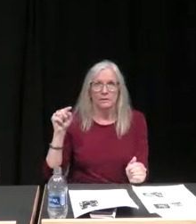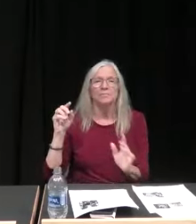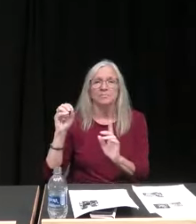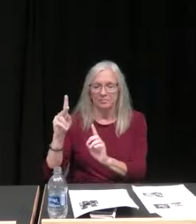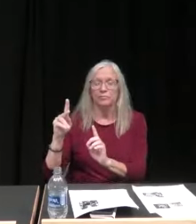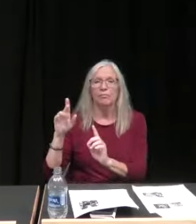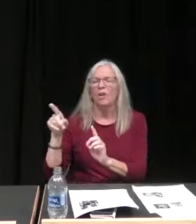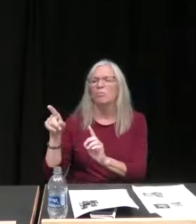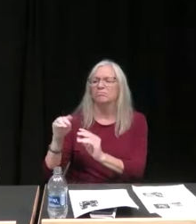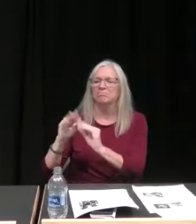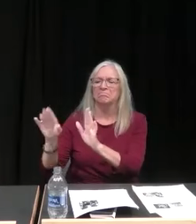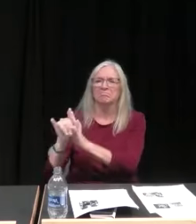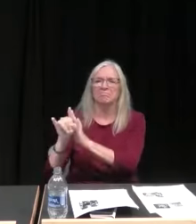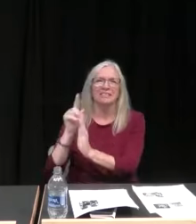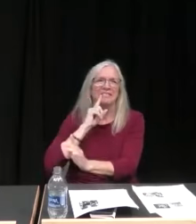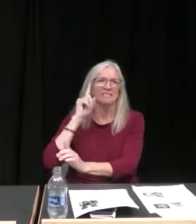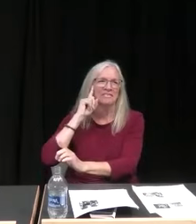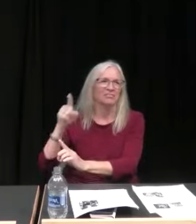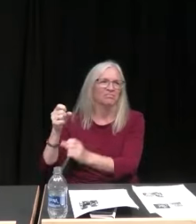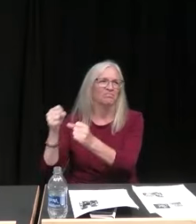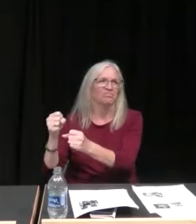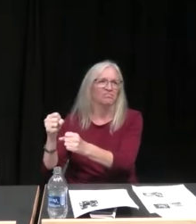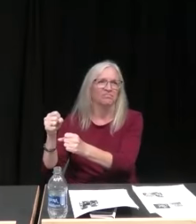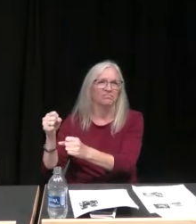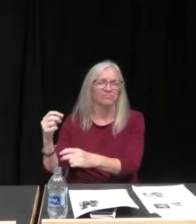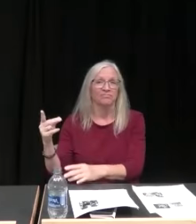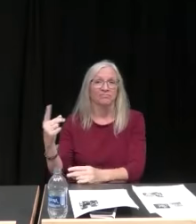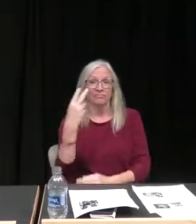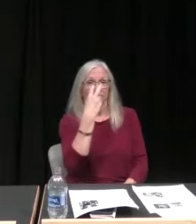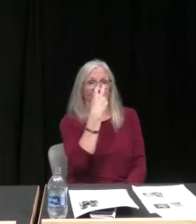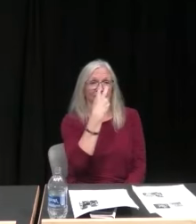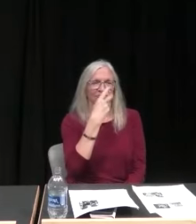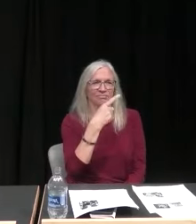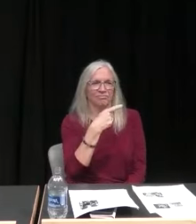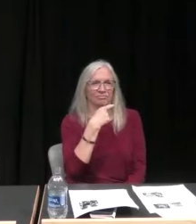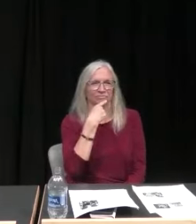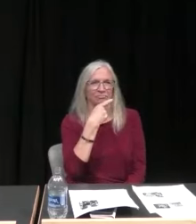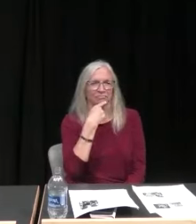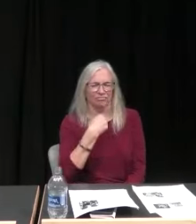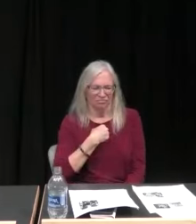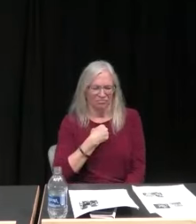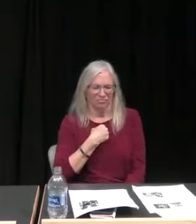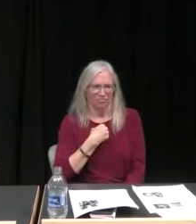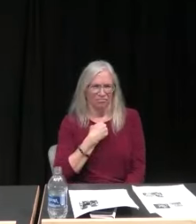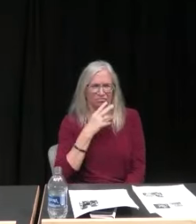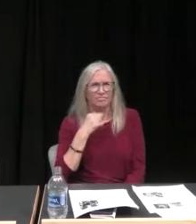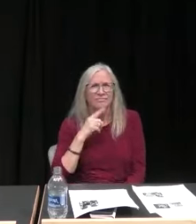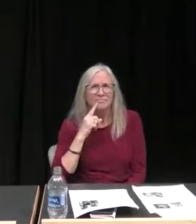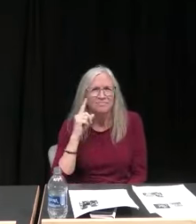that had deaf family members you could quickly identify that they come from a deaf family and